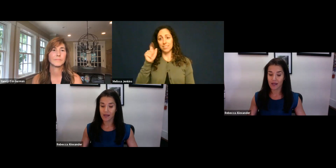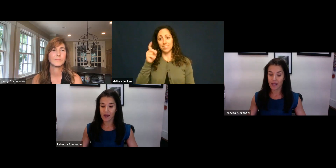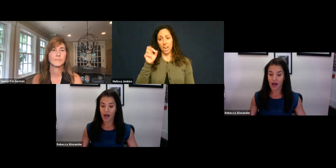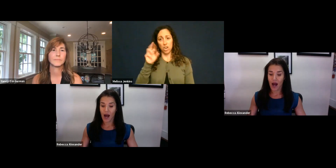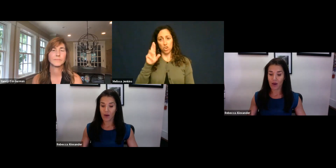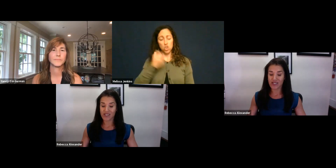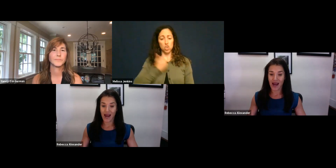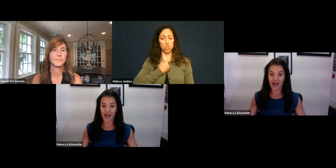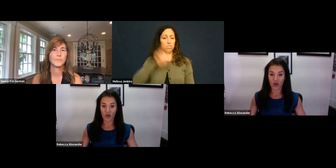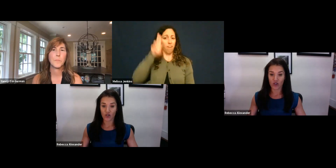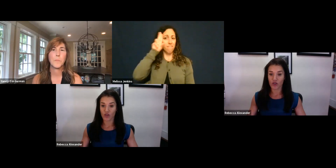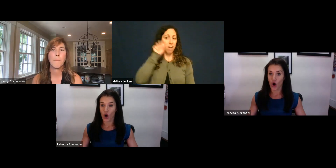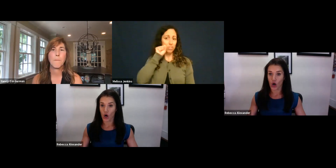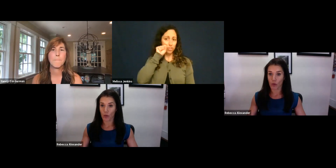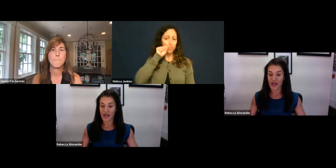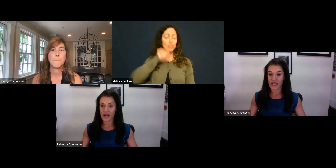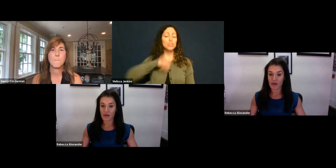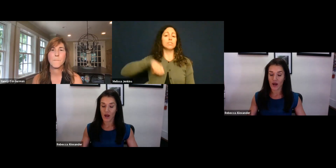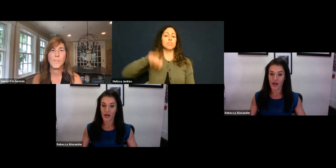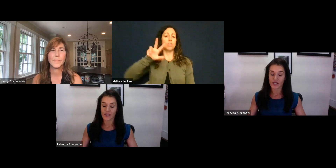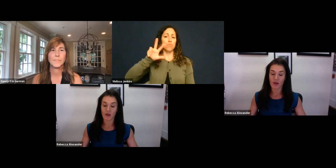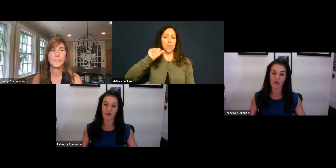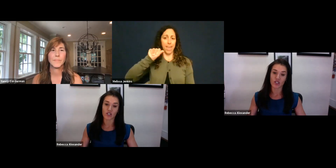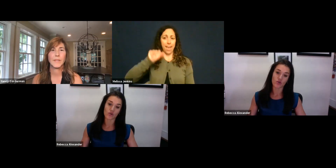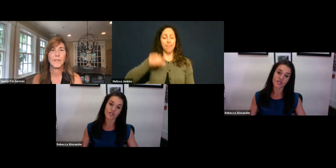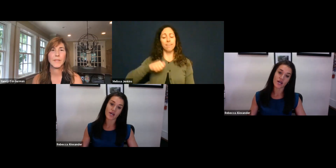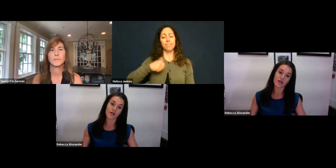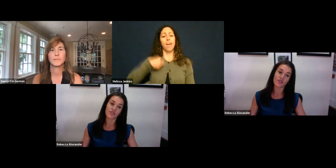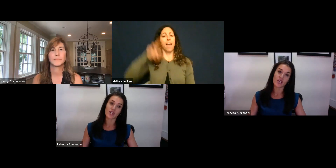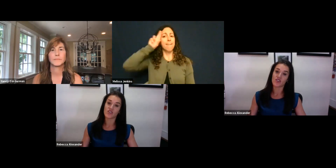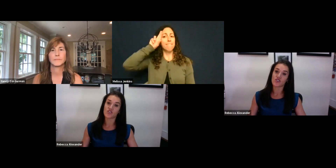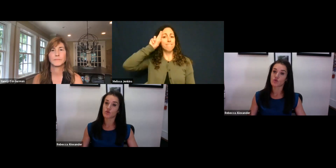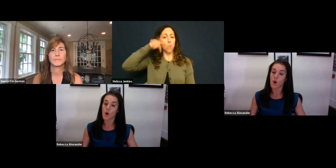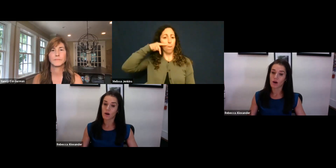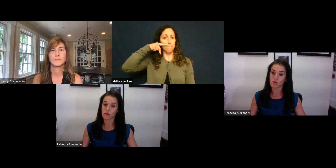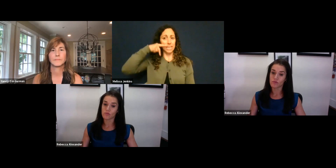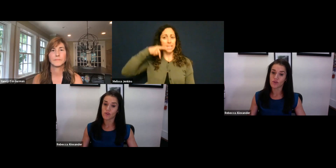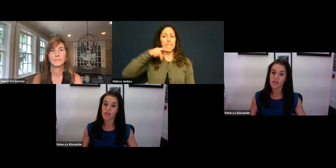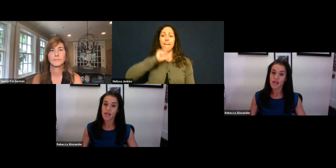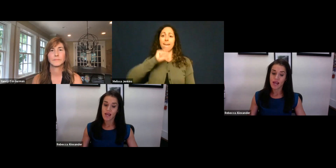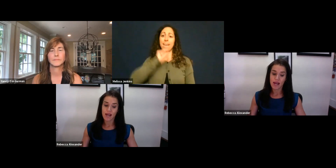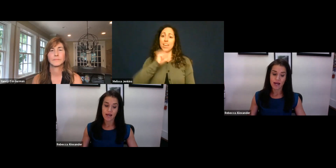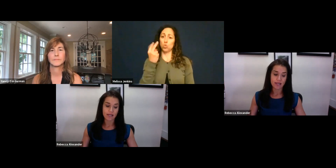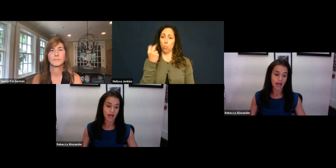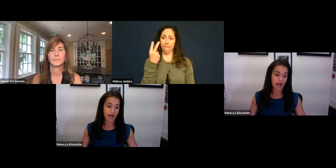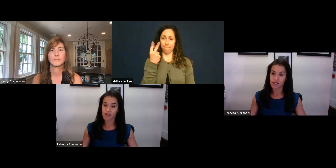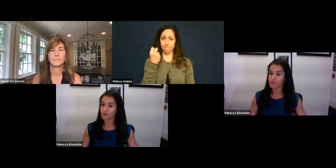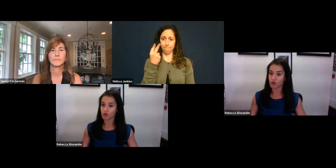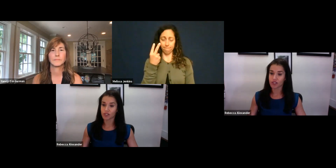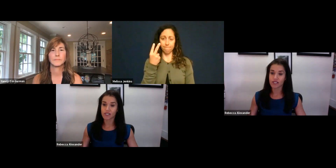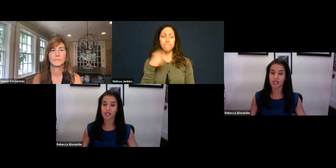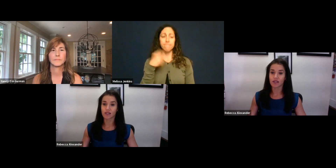I was diagnosed with RP, retinitis pigmentosa at the age of 12, and I had difficulty seeing